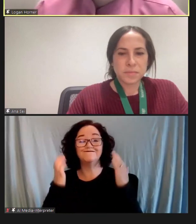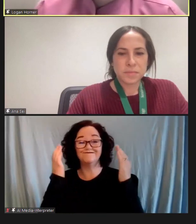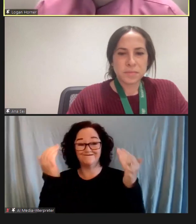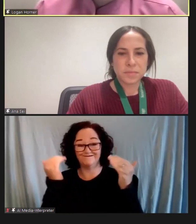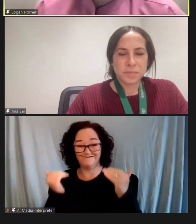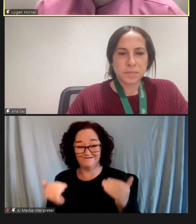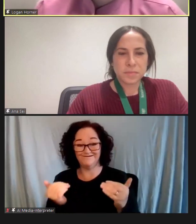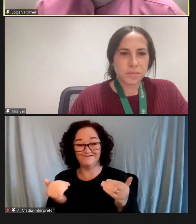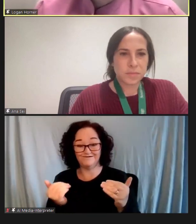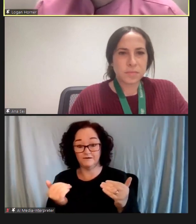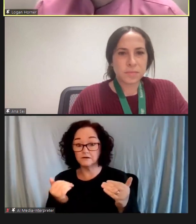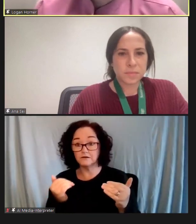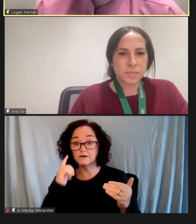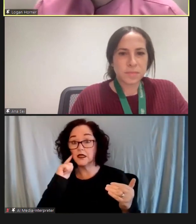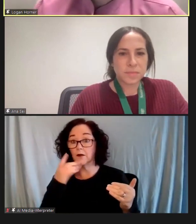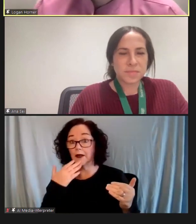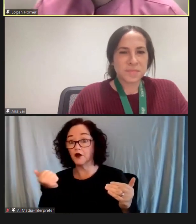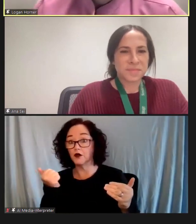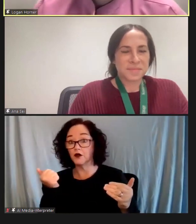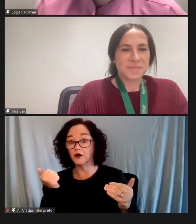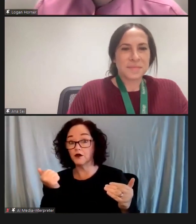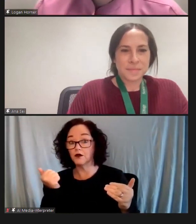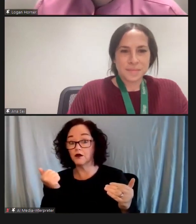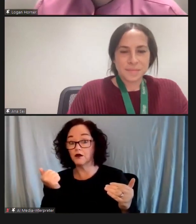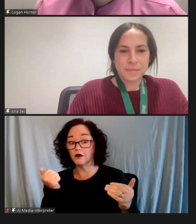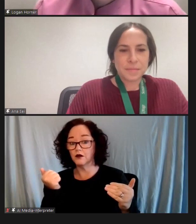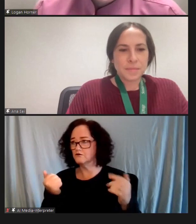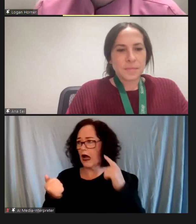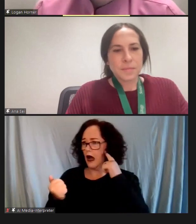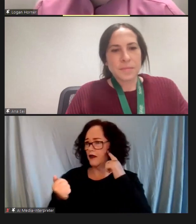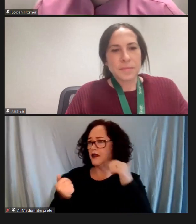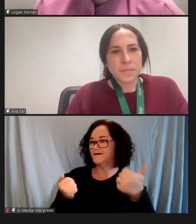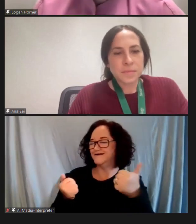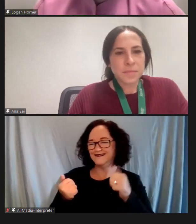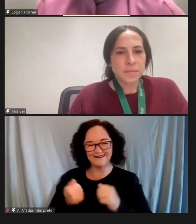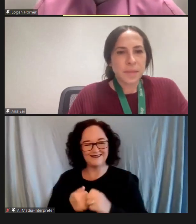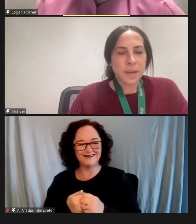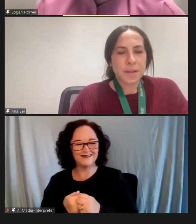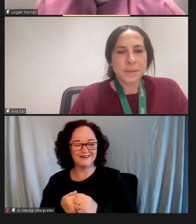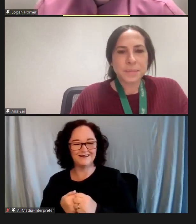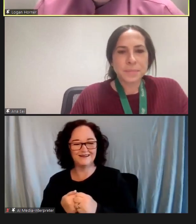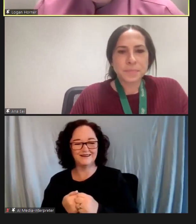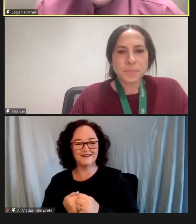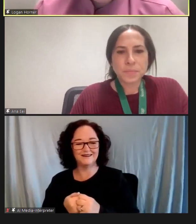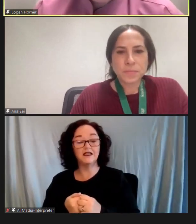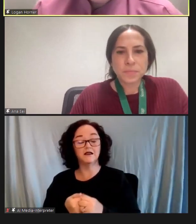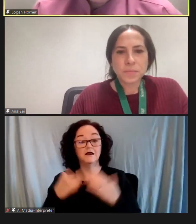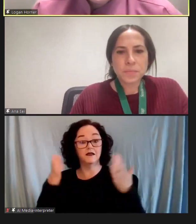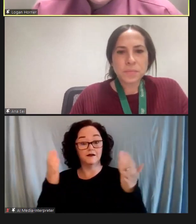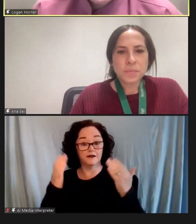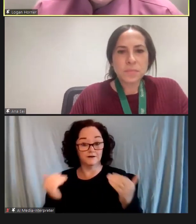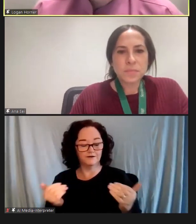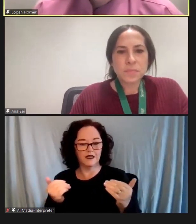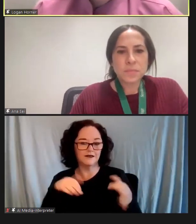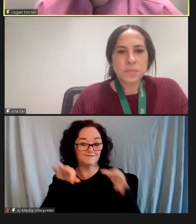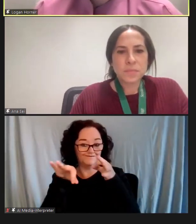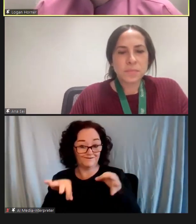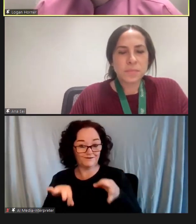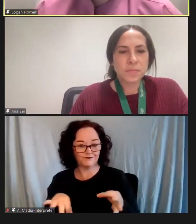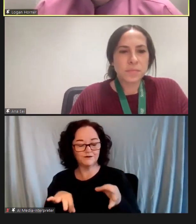that better I think so okay so the next